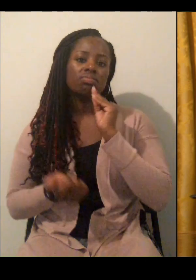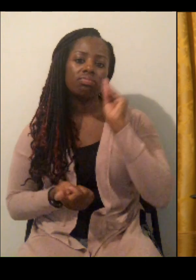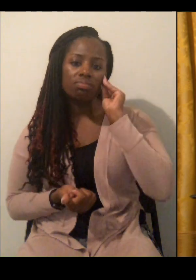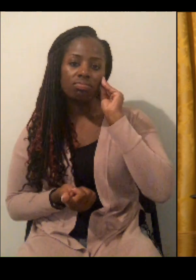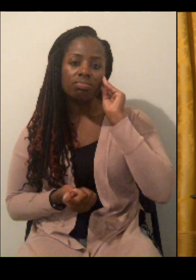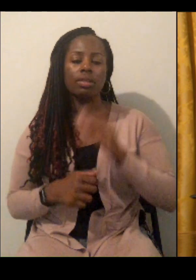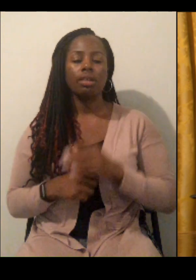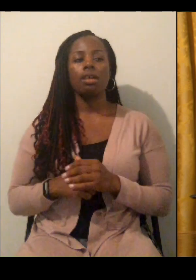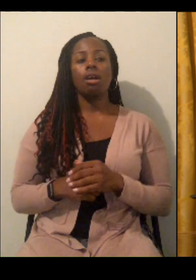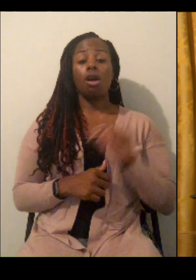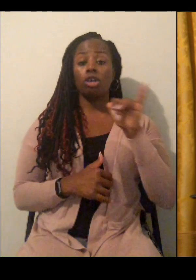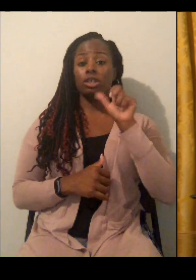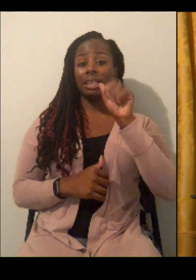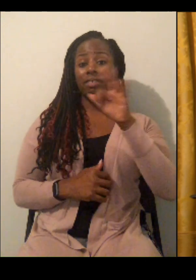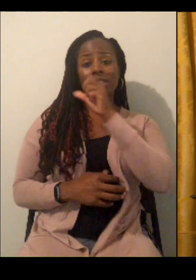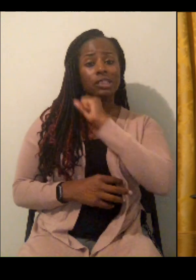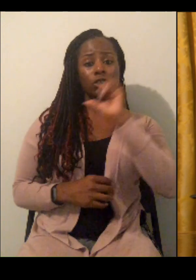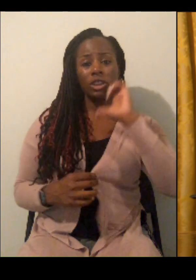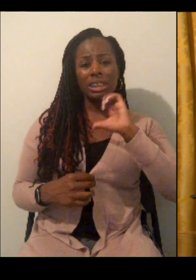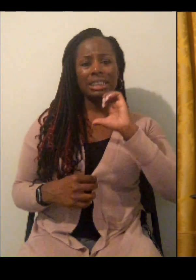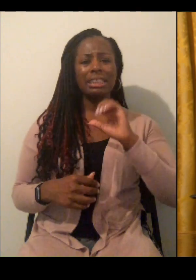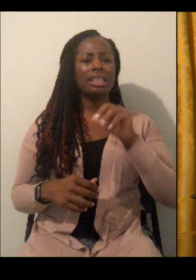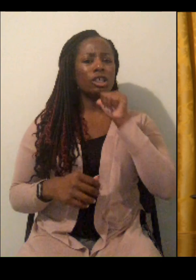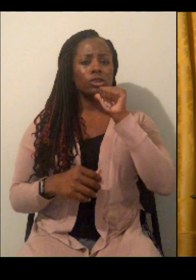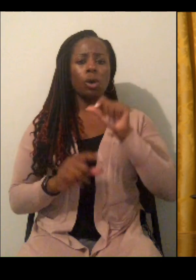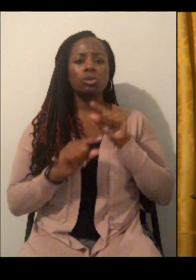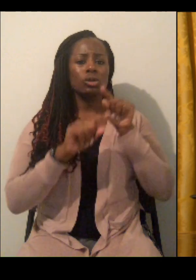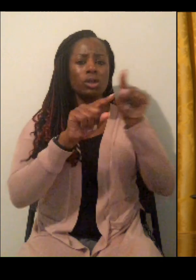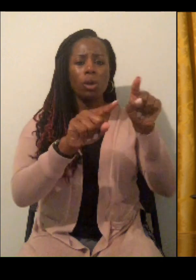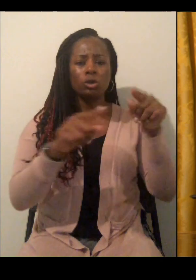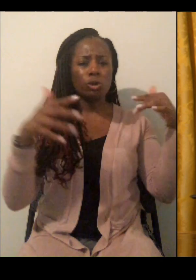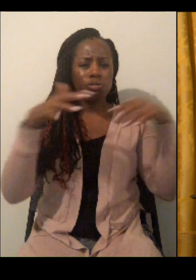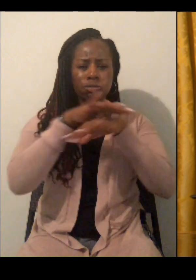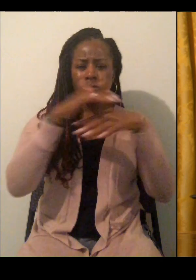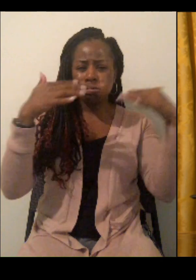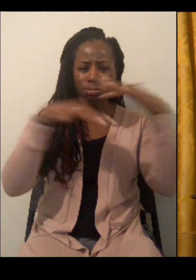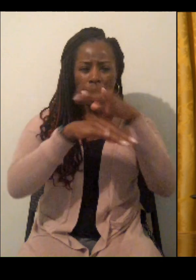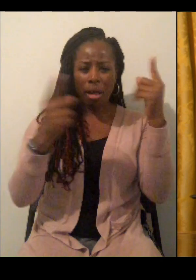crowded areas my administration is coordinating directly with communities